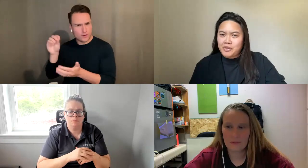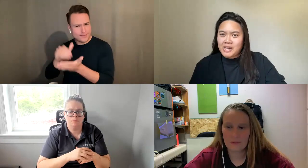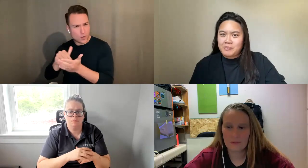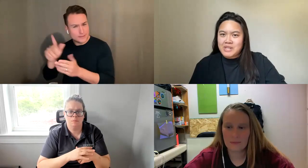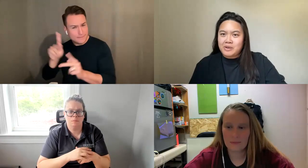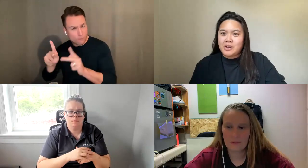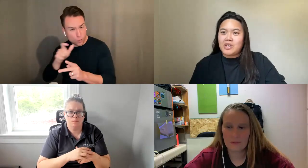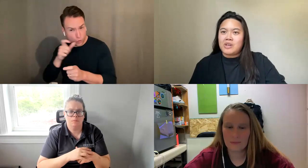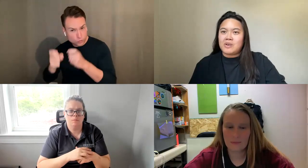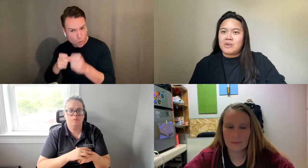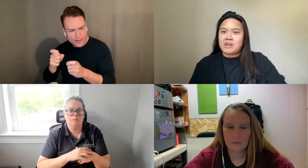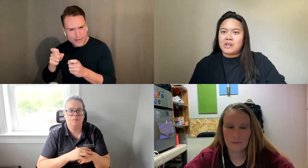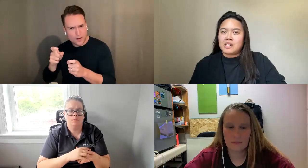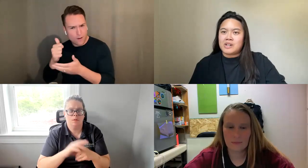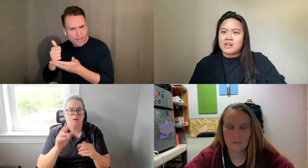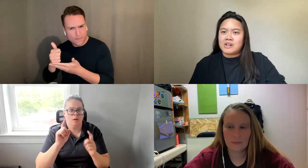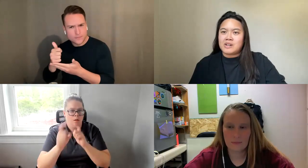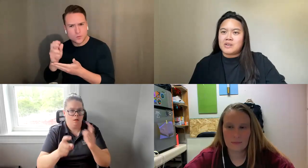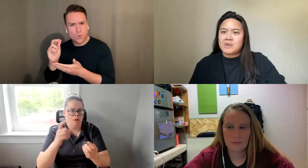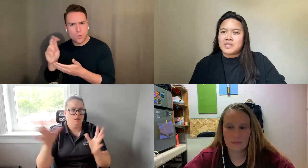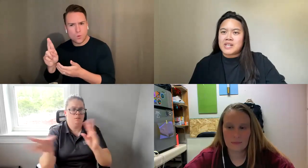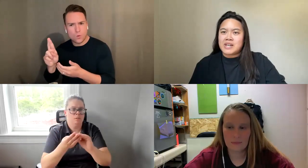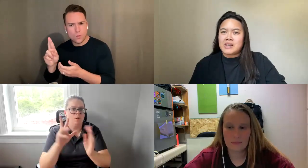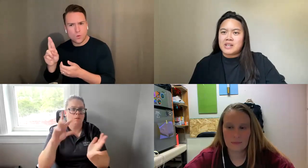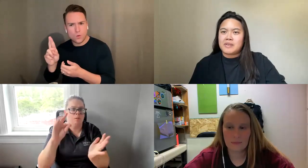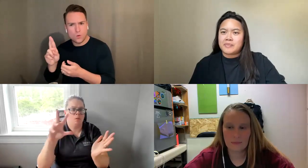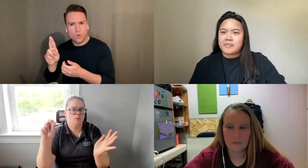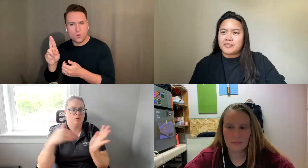that helped out or what was that?